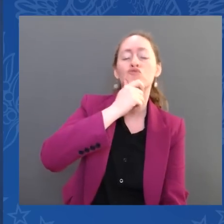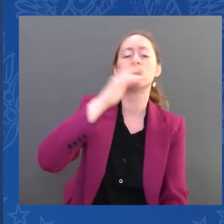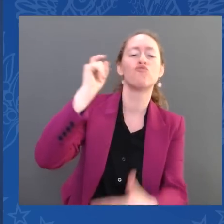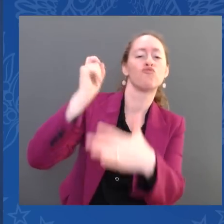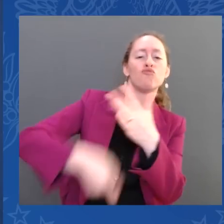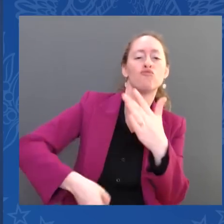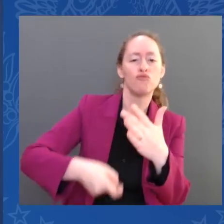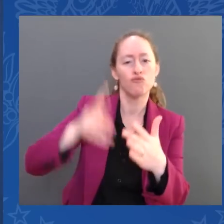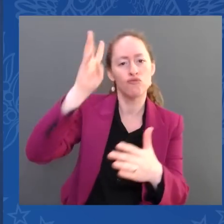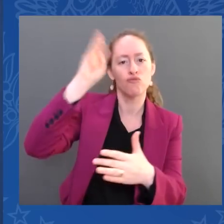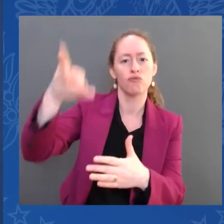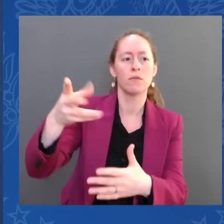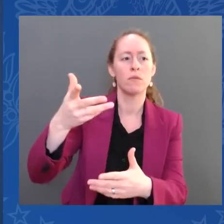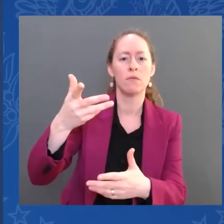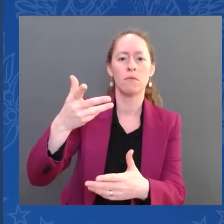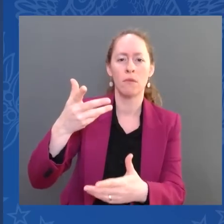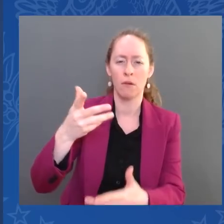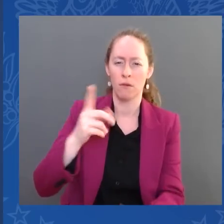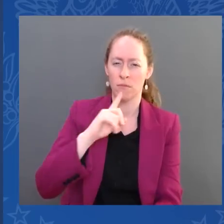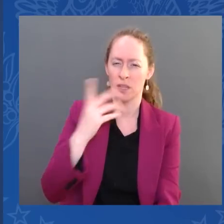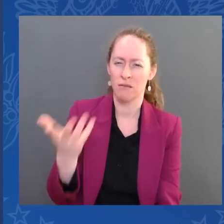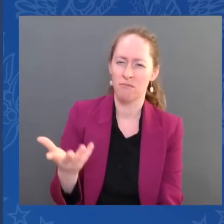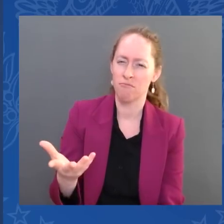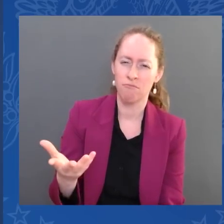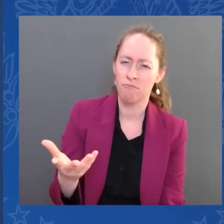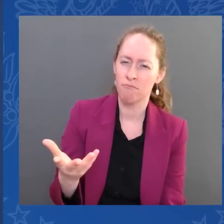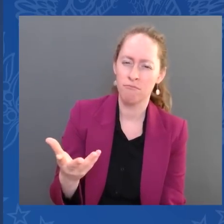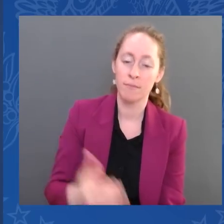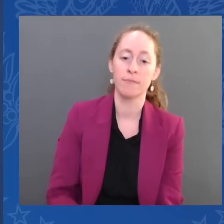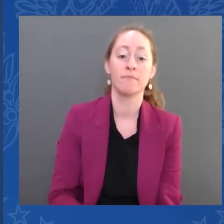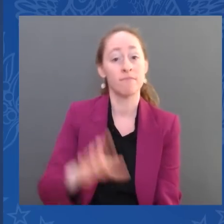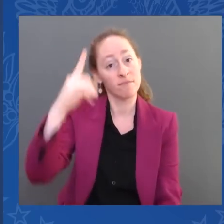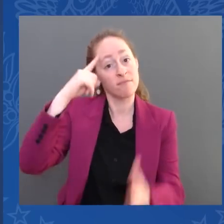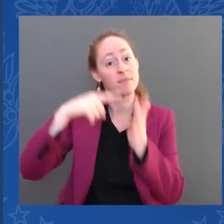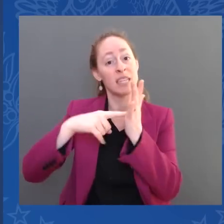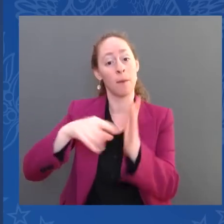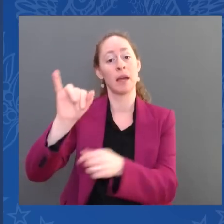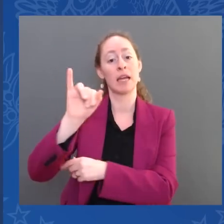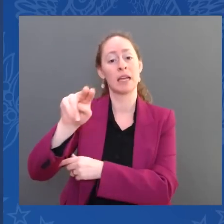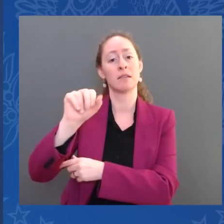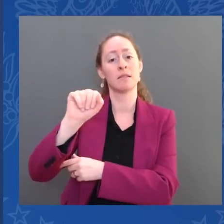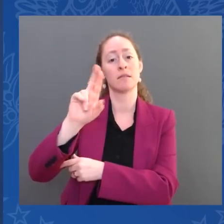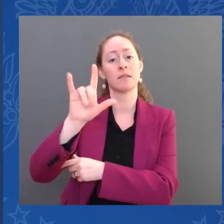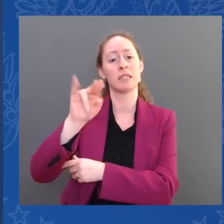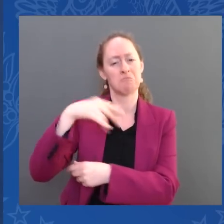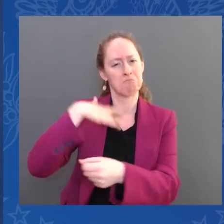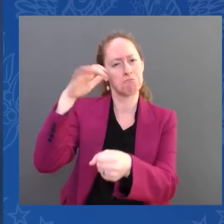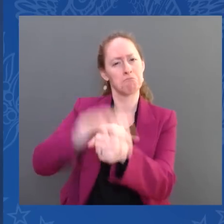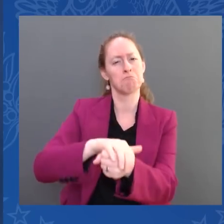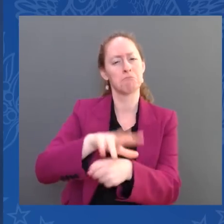at no more than $35 a month. It costs them less than 10 bucks to make it. And some -- in some families,